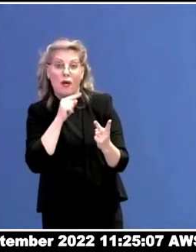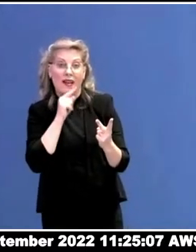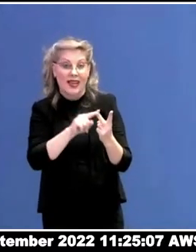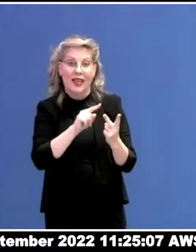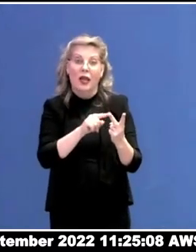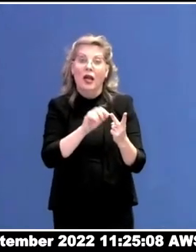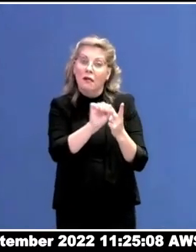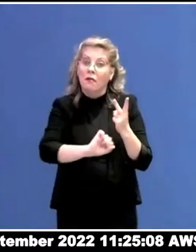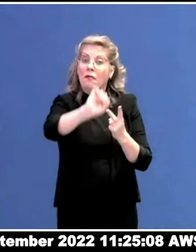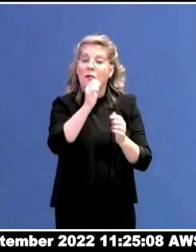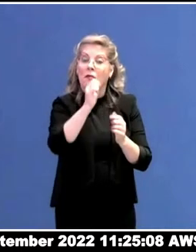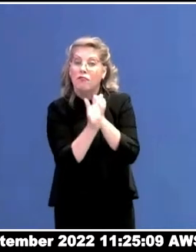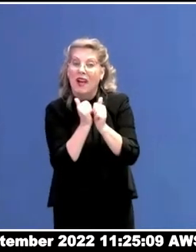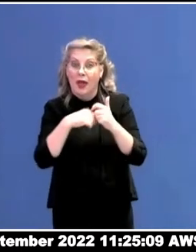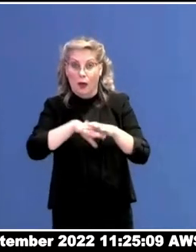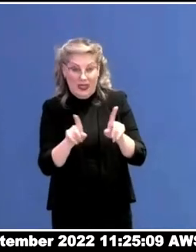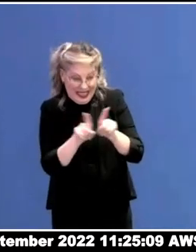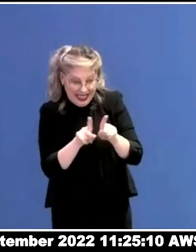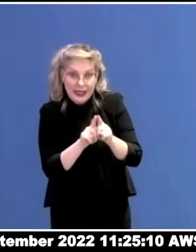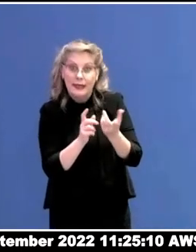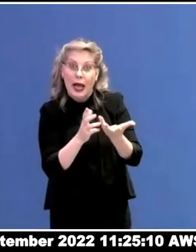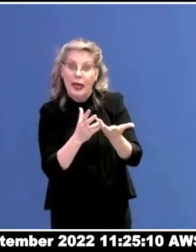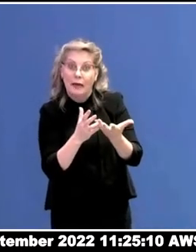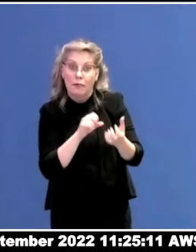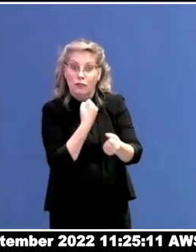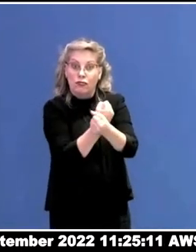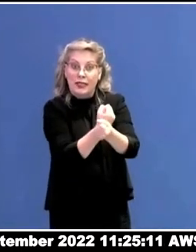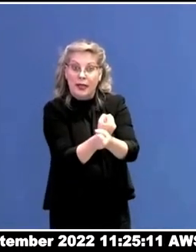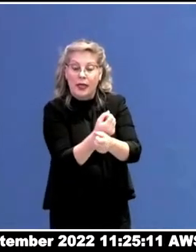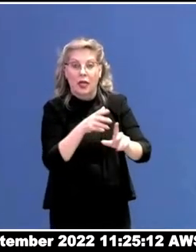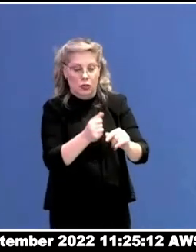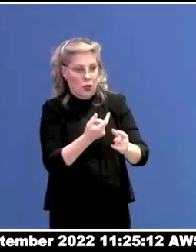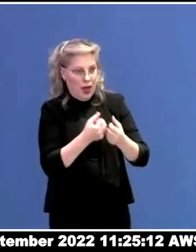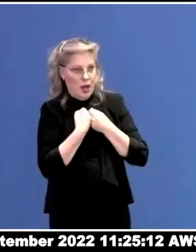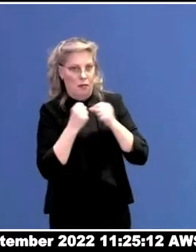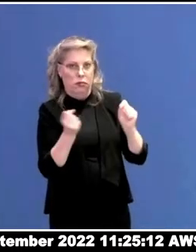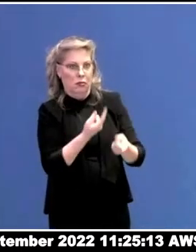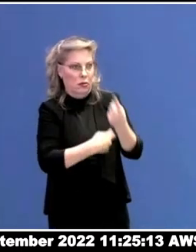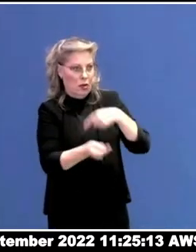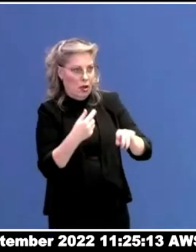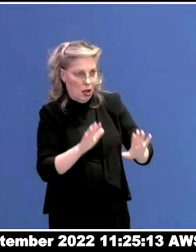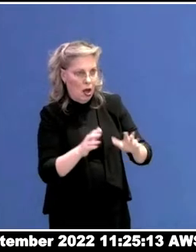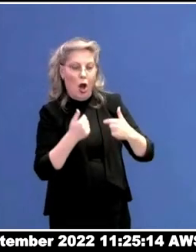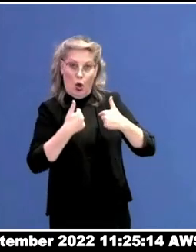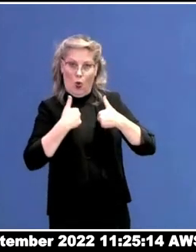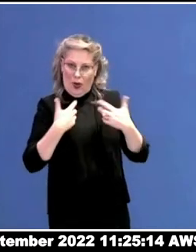So, we were able to communicate and say, look, there's a coroner's inquest. And I thank the National Justice Project for running that case.